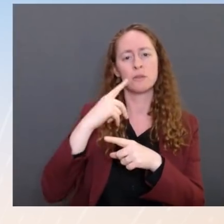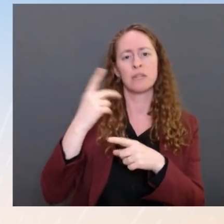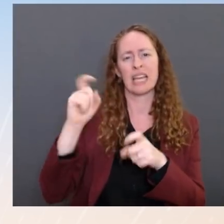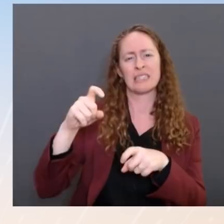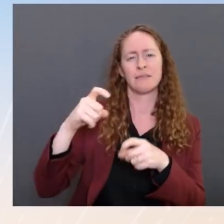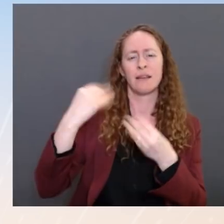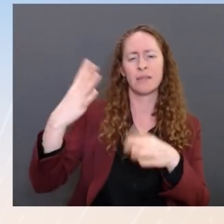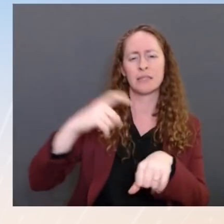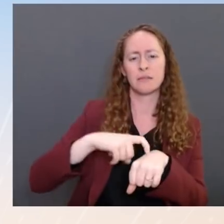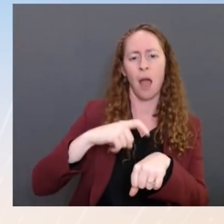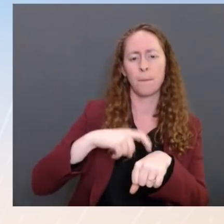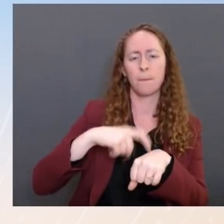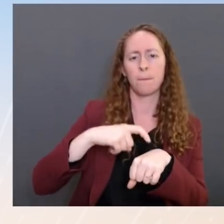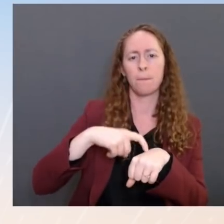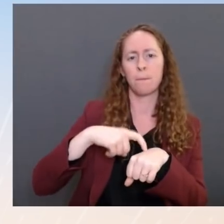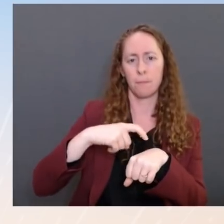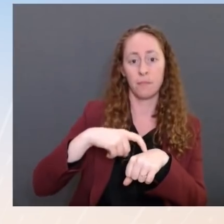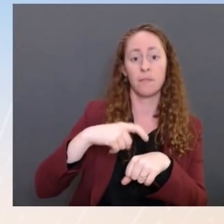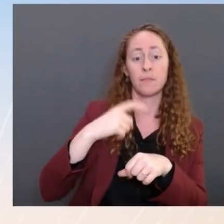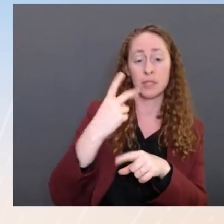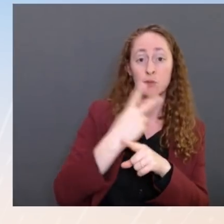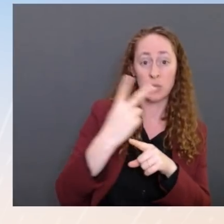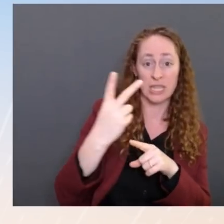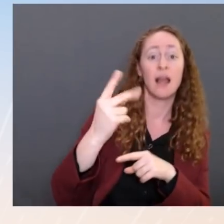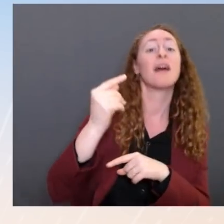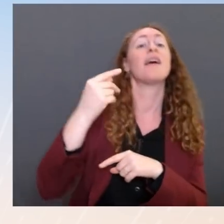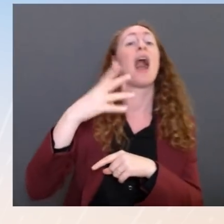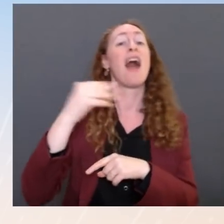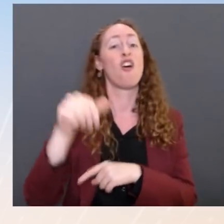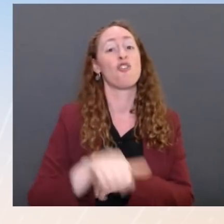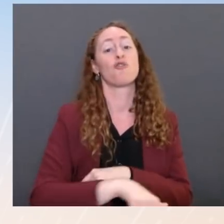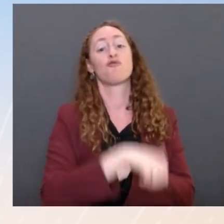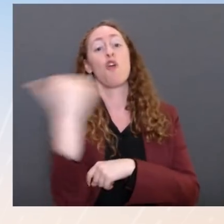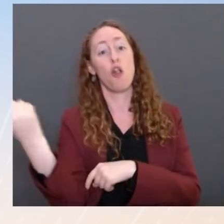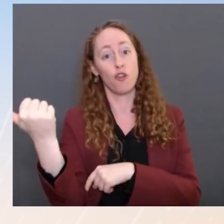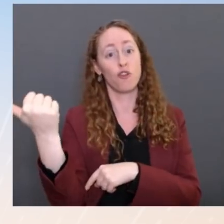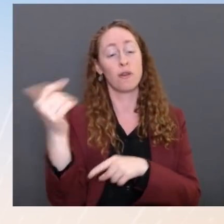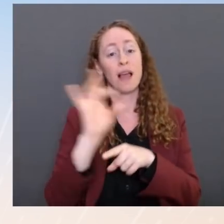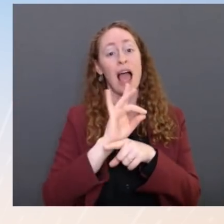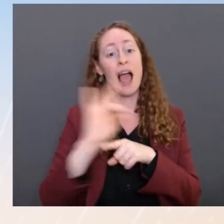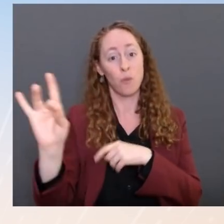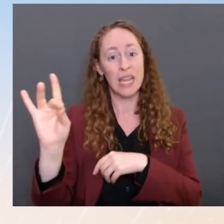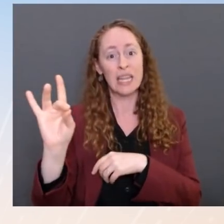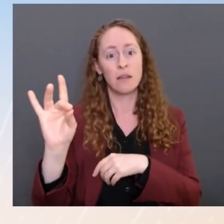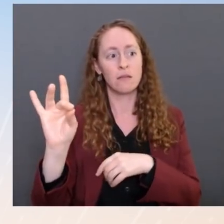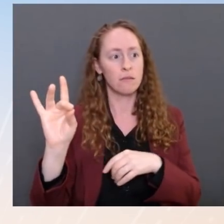Ms. Psaki: Well, I would say that the President is going to continue to use every tool we have in order to bridge that gap.